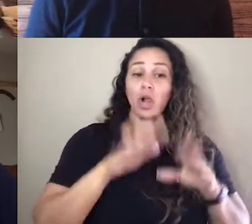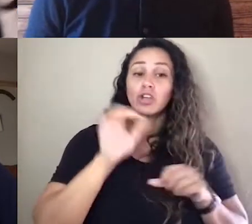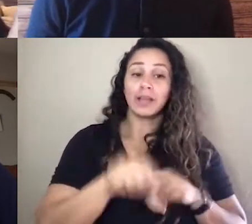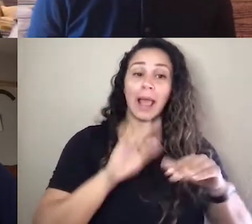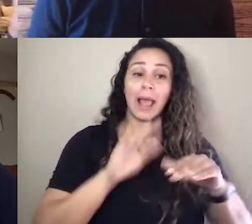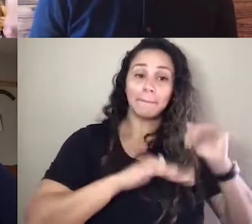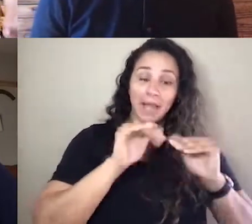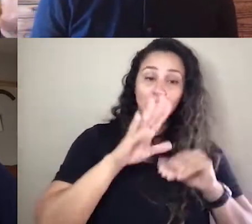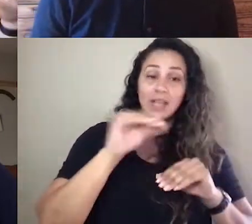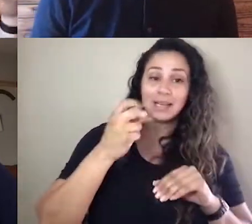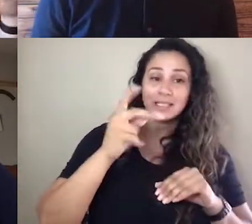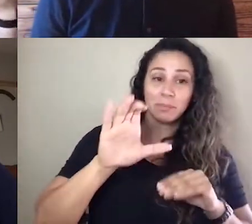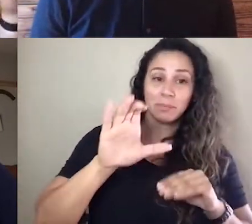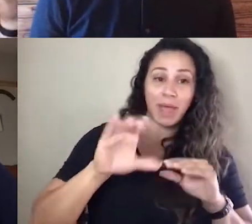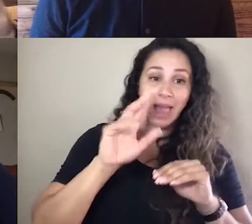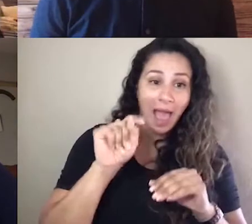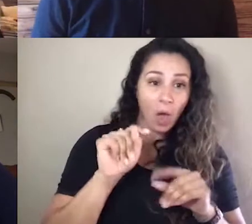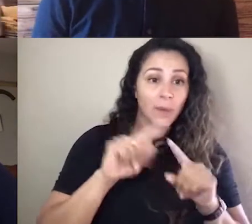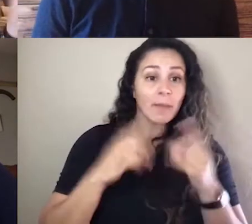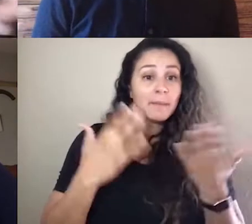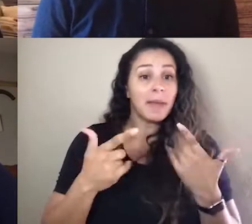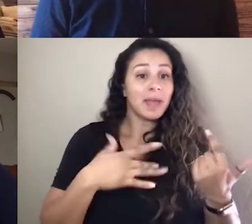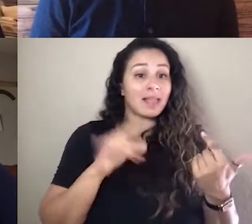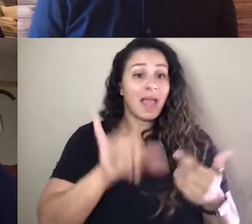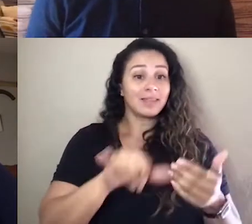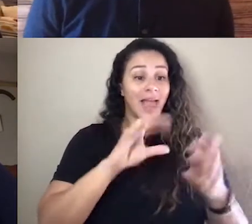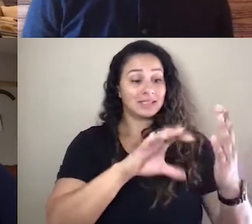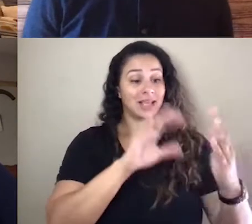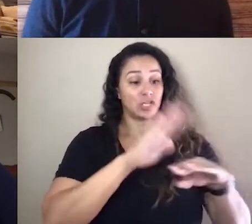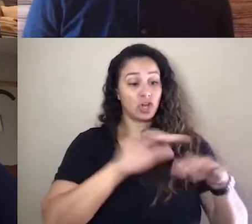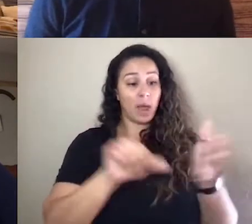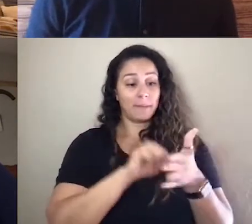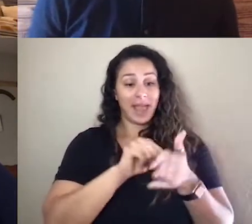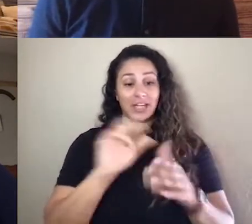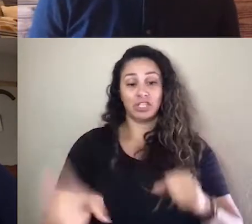AND THE MARKETER SAY THAT I LOVE THAT SECTION ON THAT